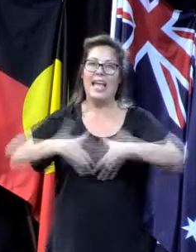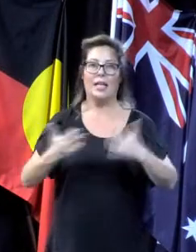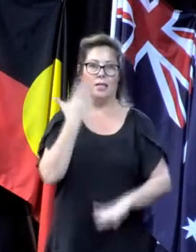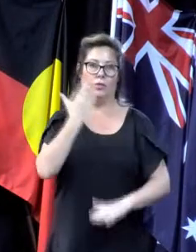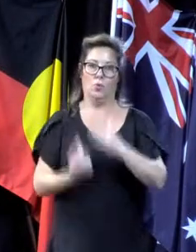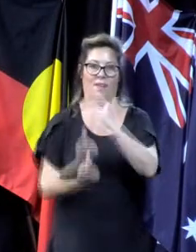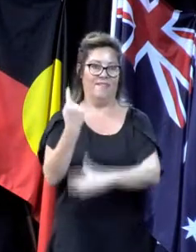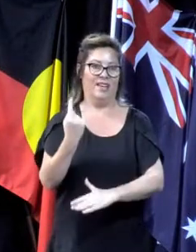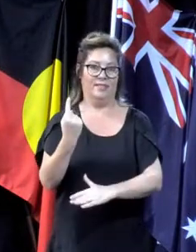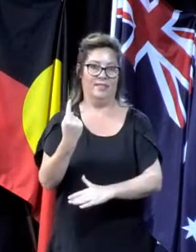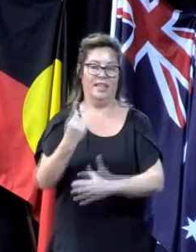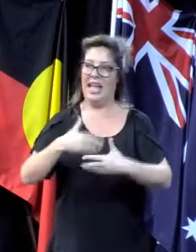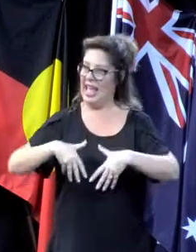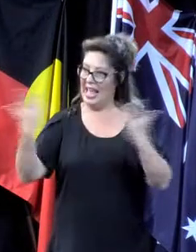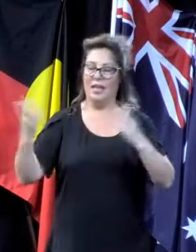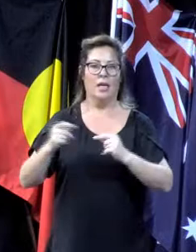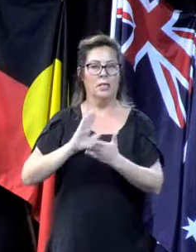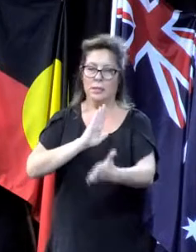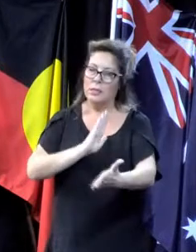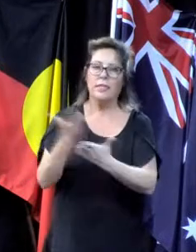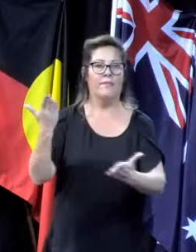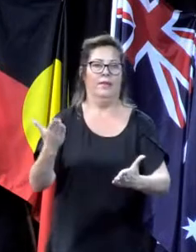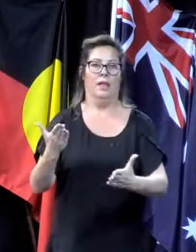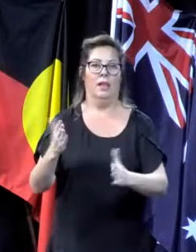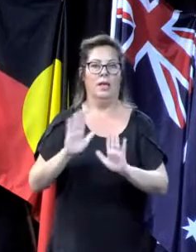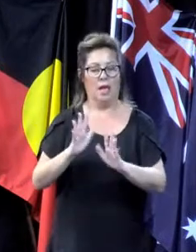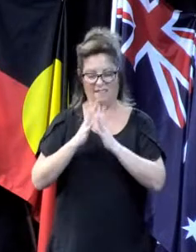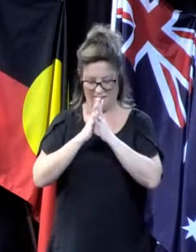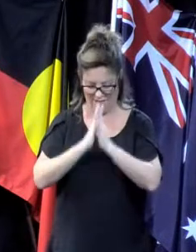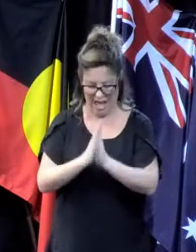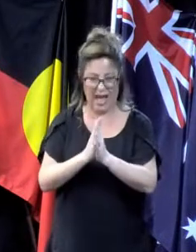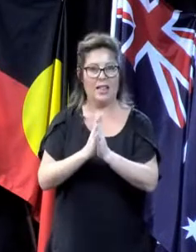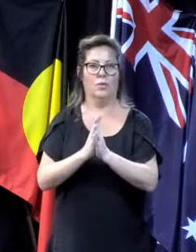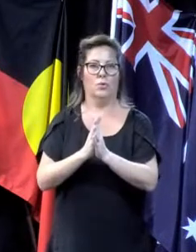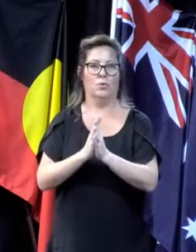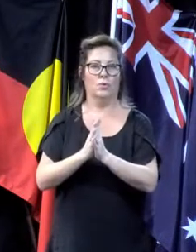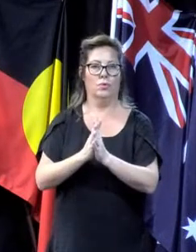And they are definitely valued members of our school community.